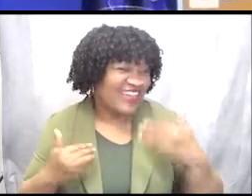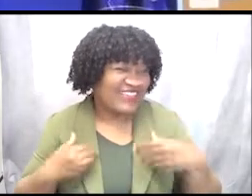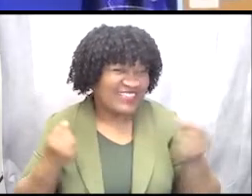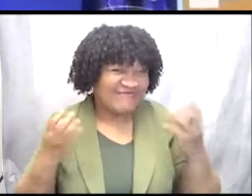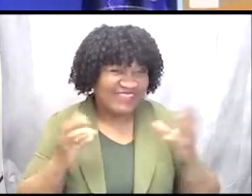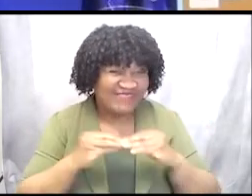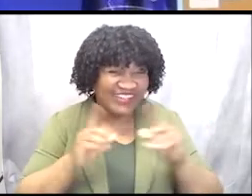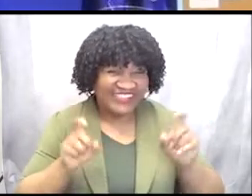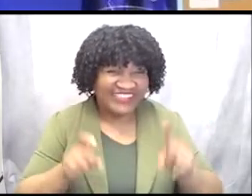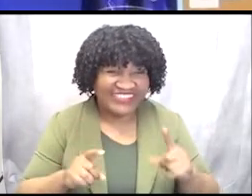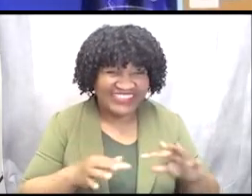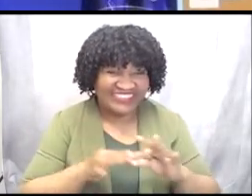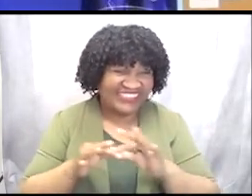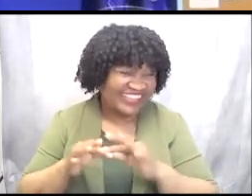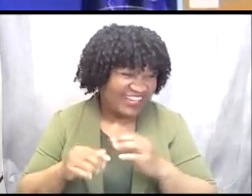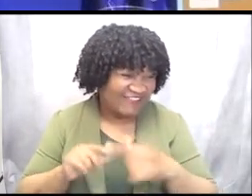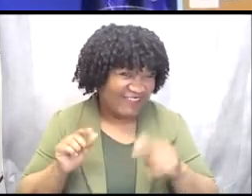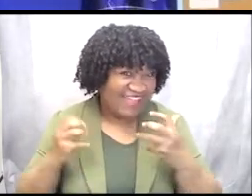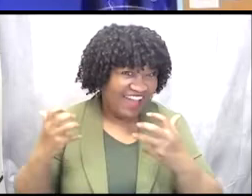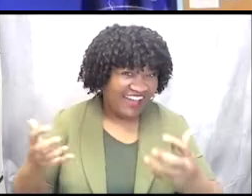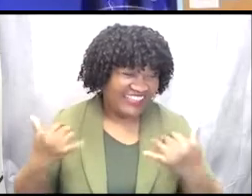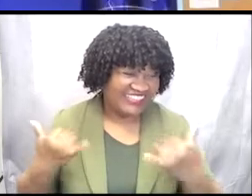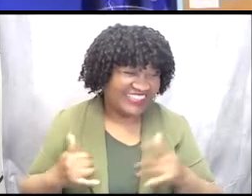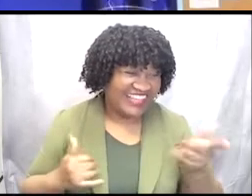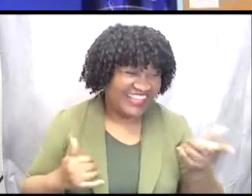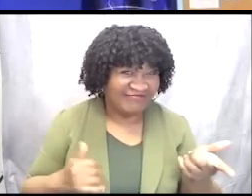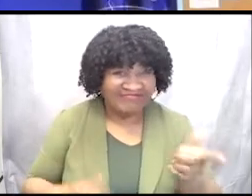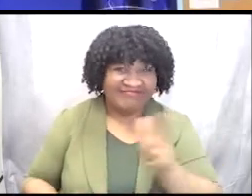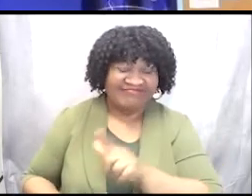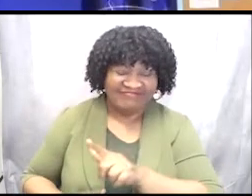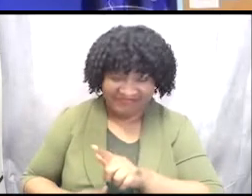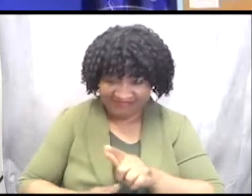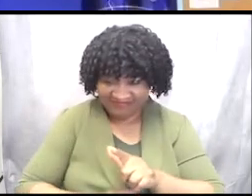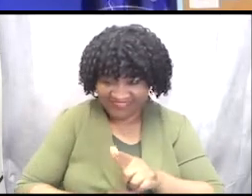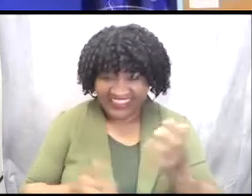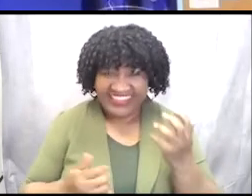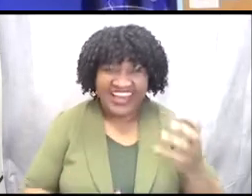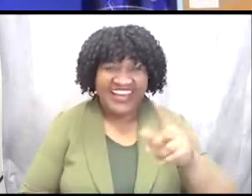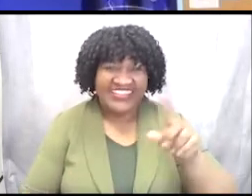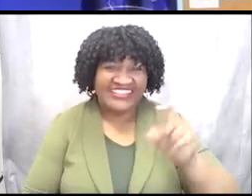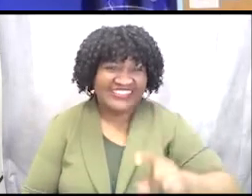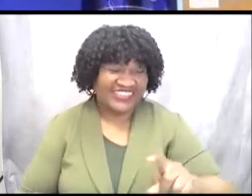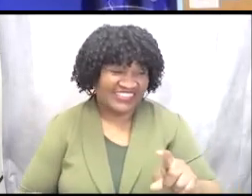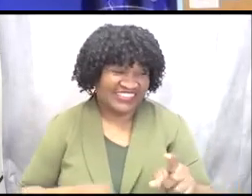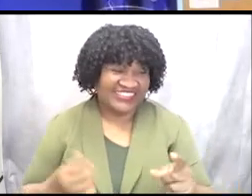but we also have questions from the audience. So we're gonna turn to those in the audience,